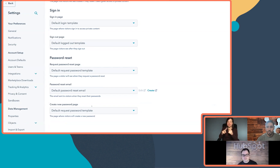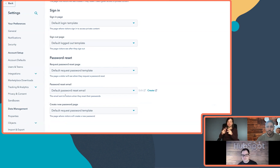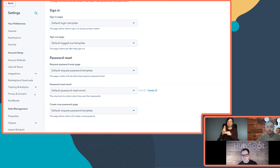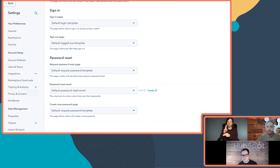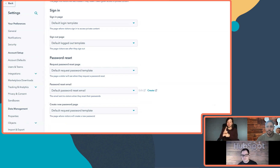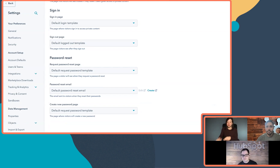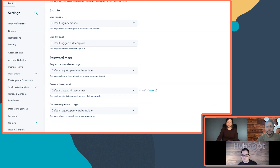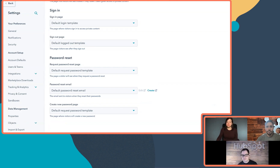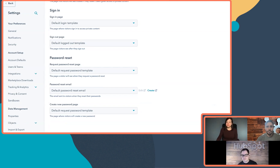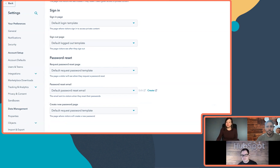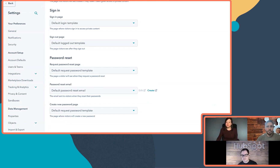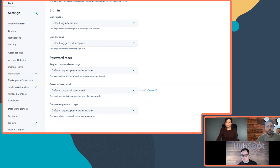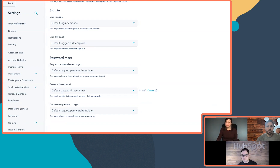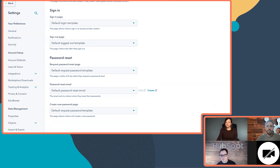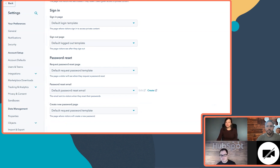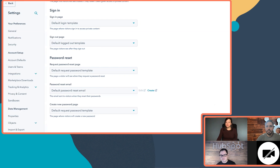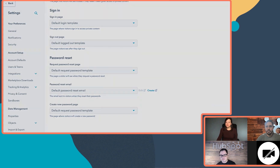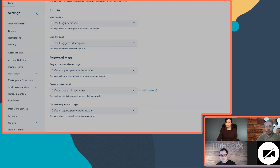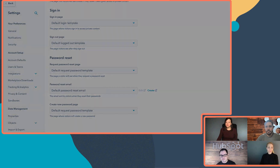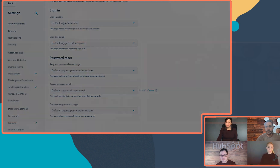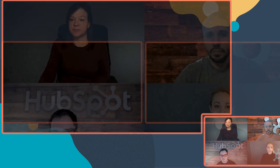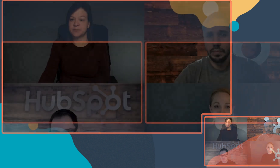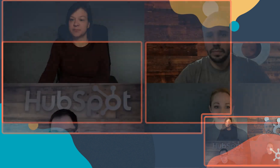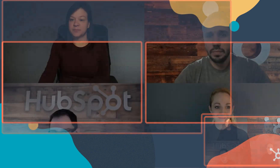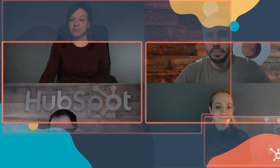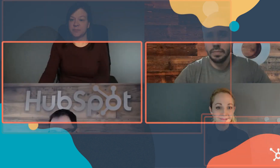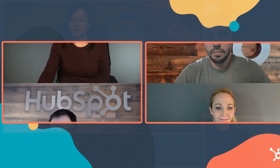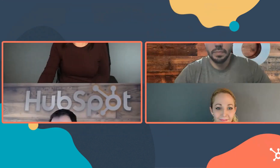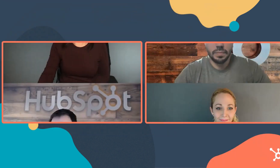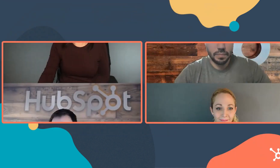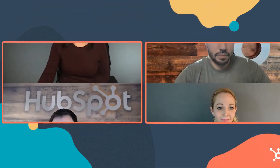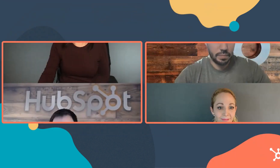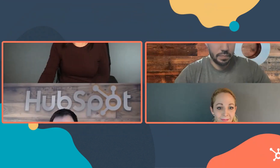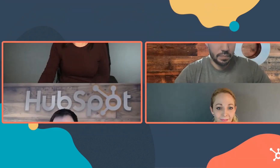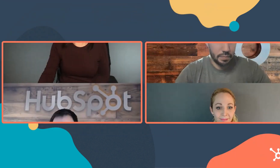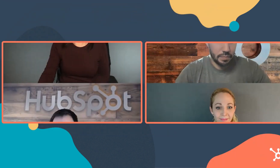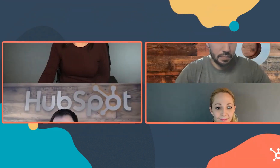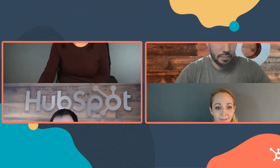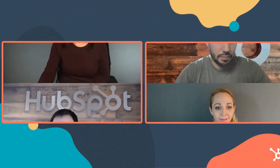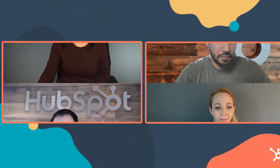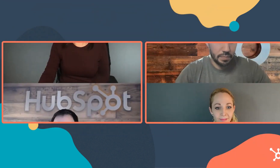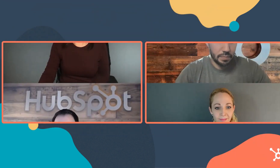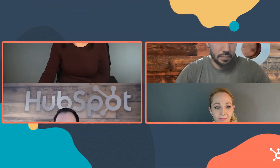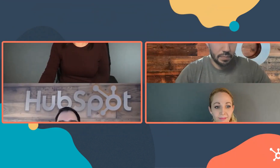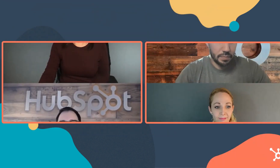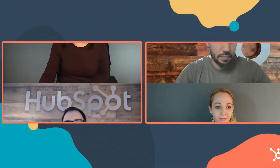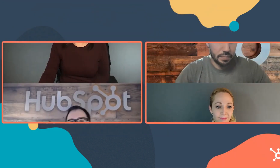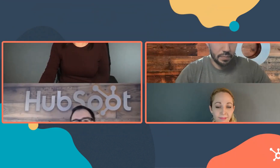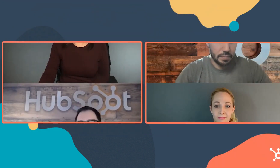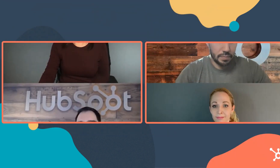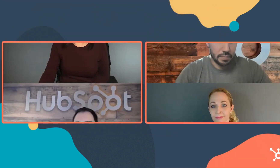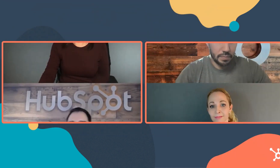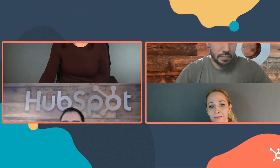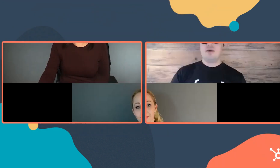CAN BUILD A SITE HEADER THAT ADOPTS TO THE USER'S LOGGED IN STATE.